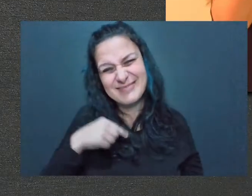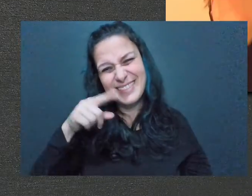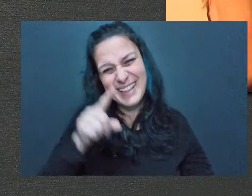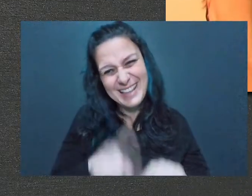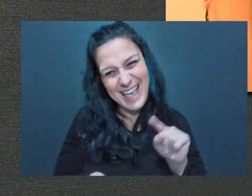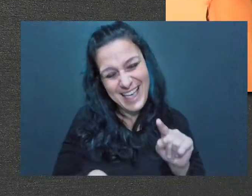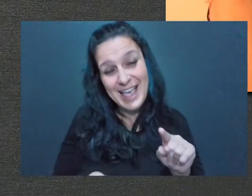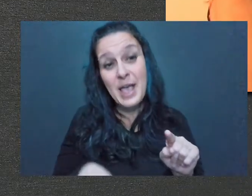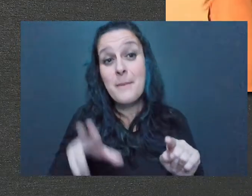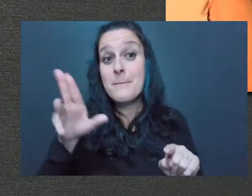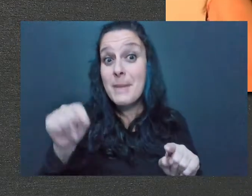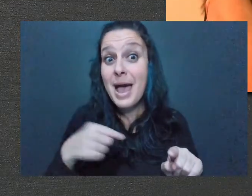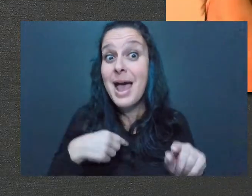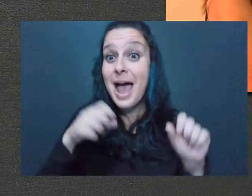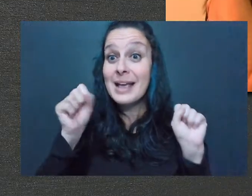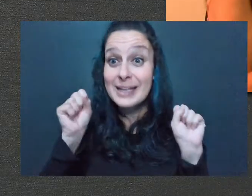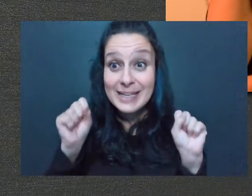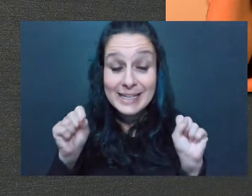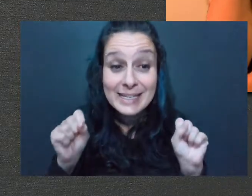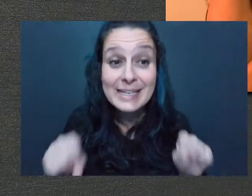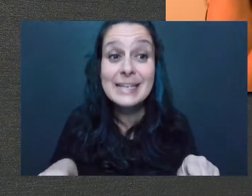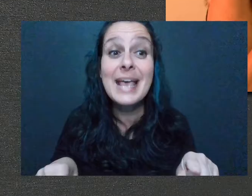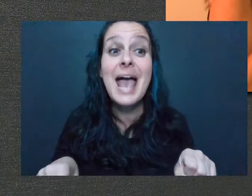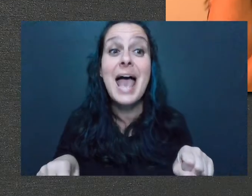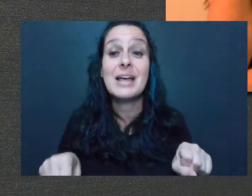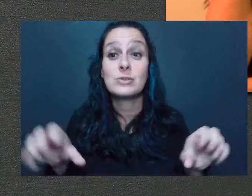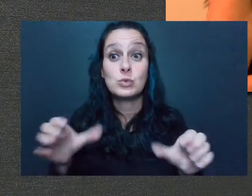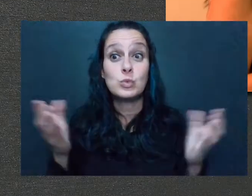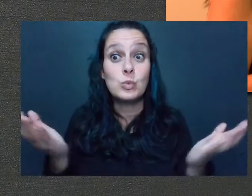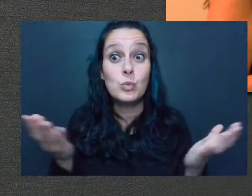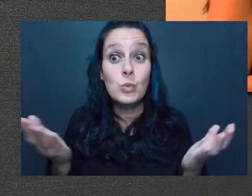but I can do this.